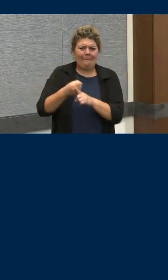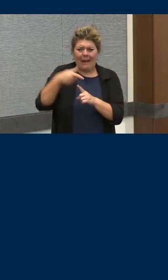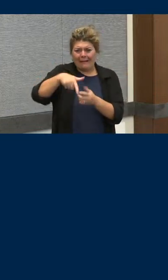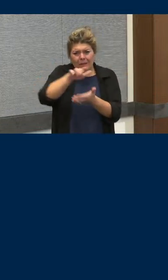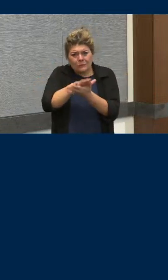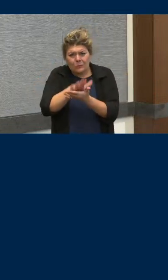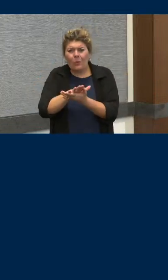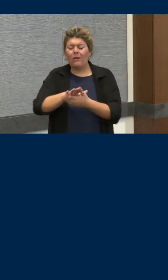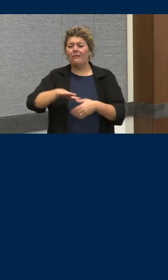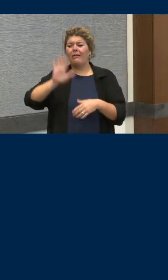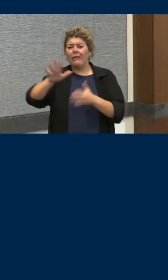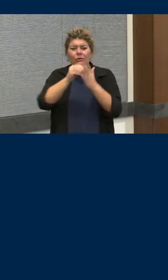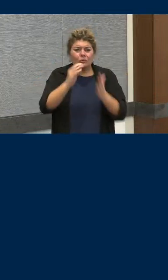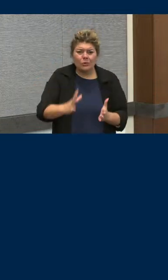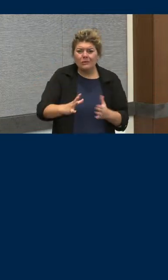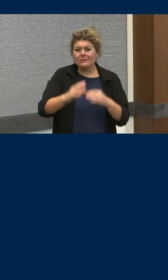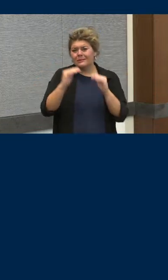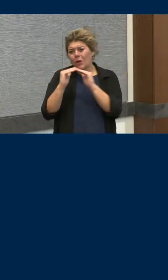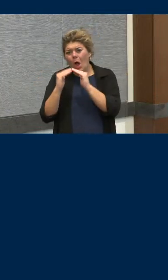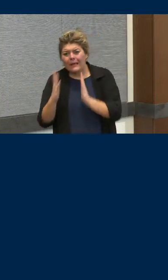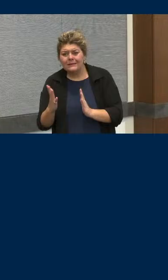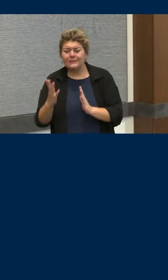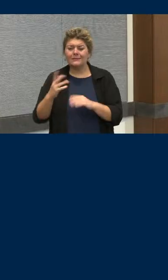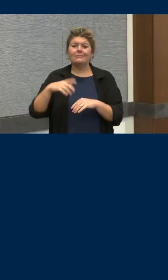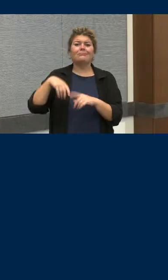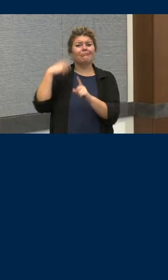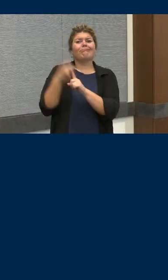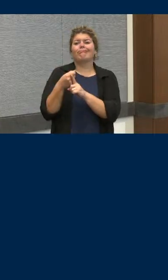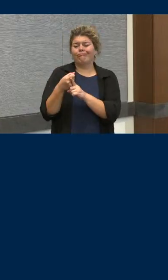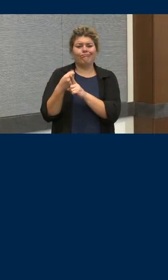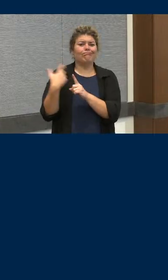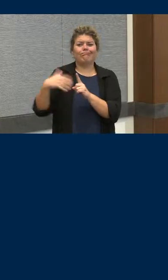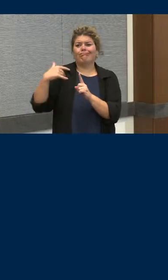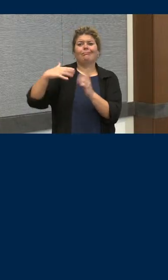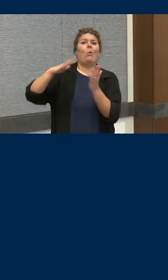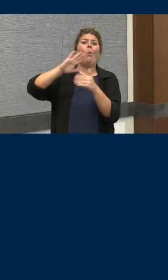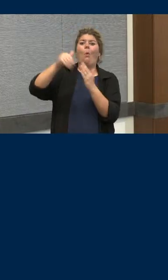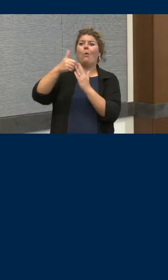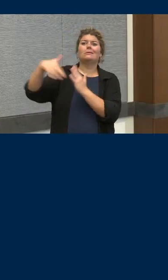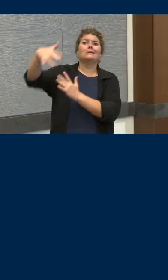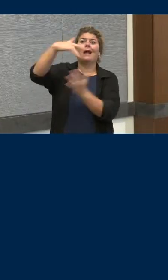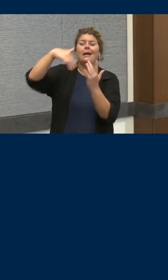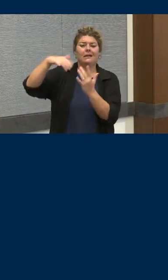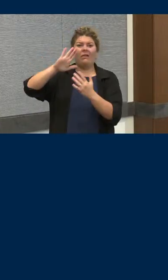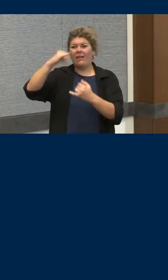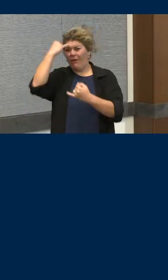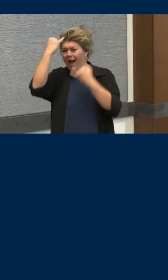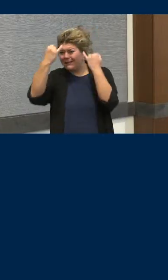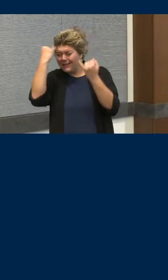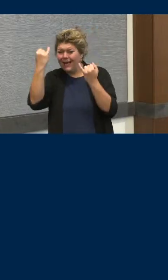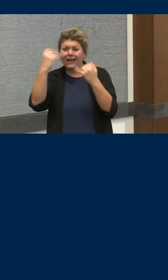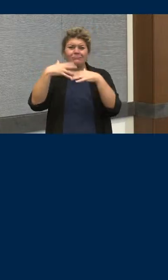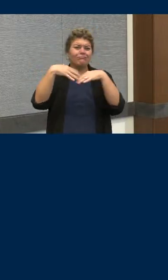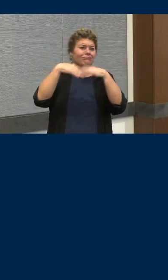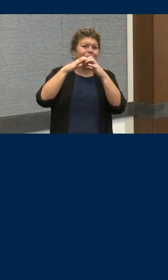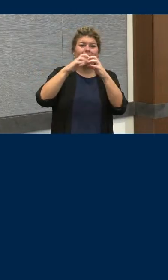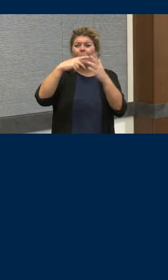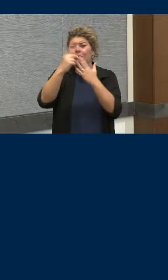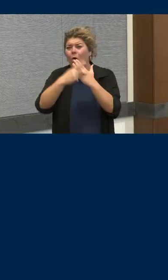lasting inpact on Institution and Students, colleagues, and society at large. They have